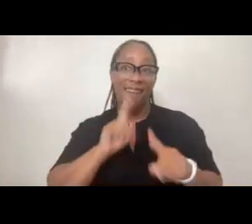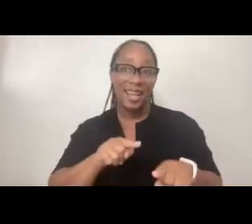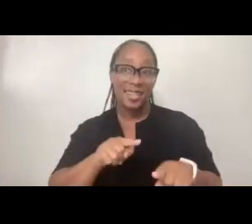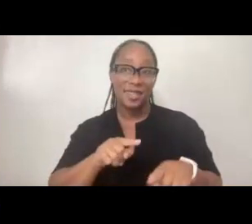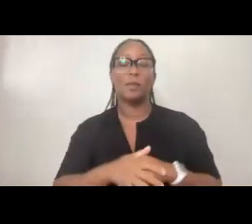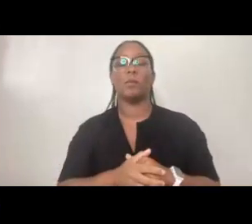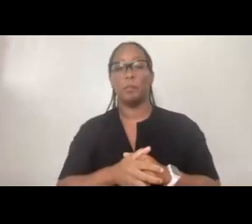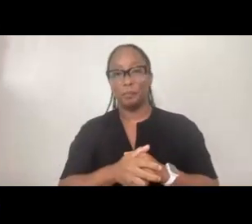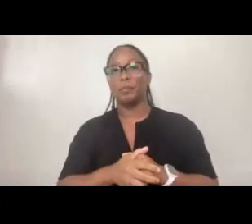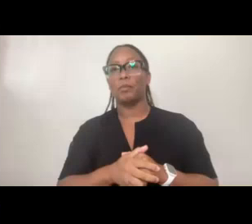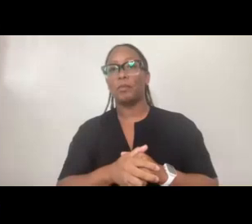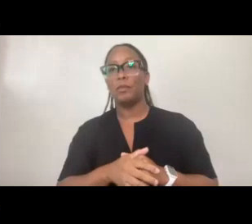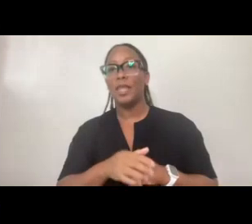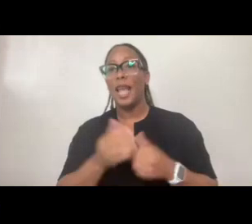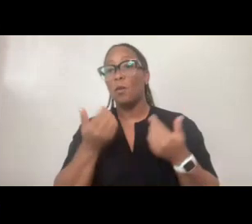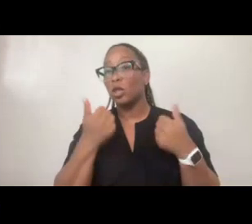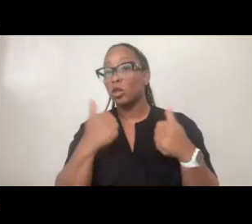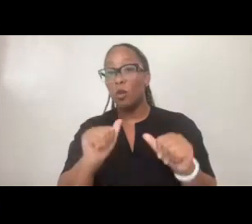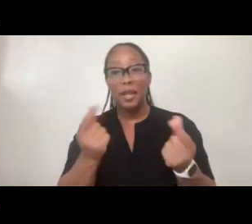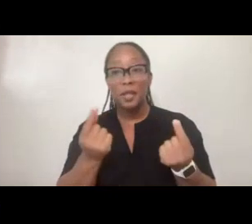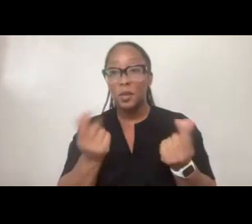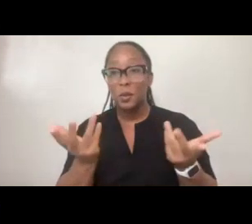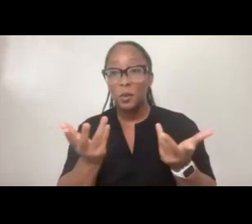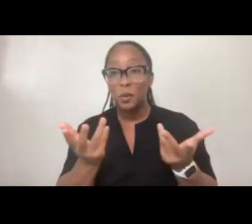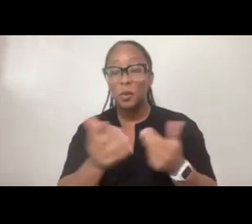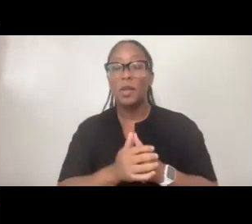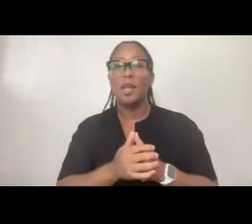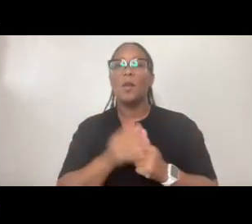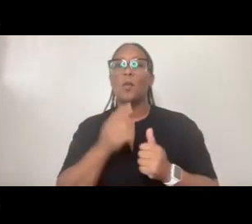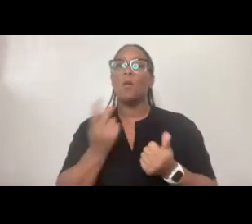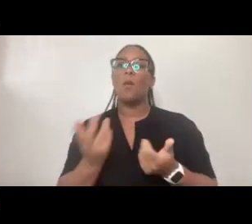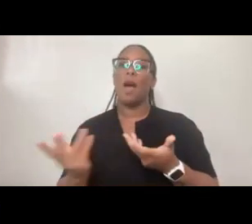So and what we're trying to do more than anything else is to make this a